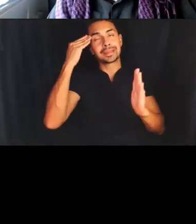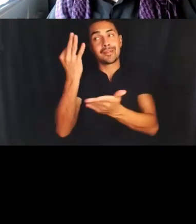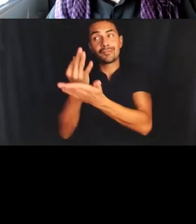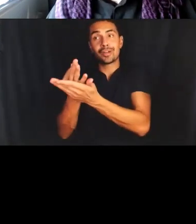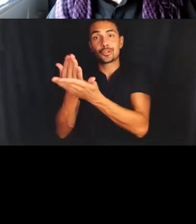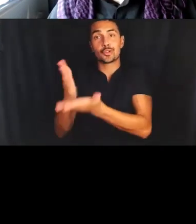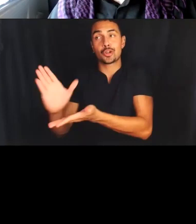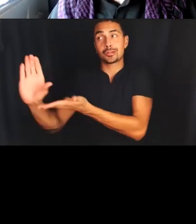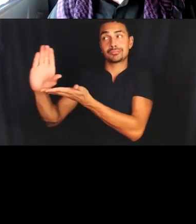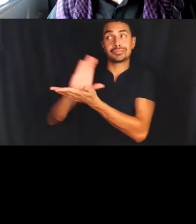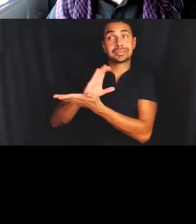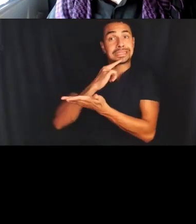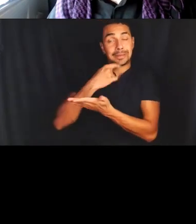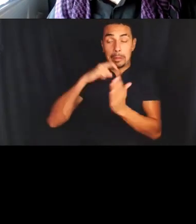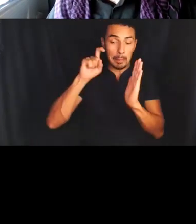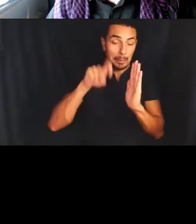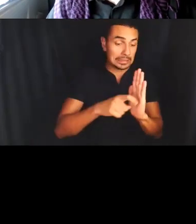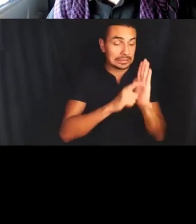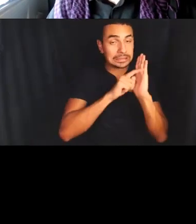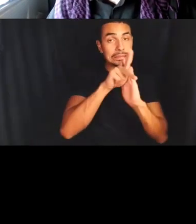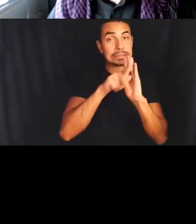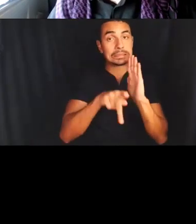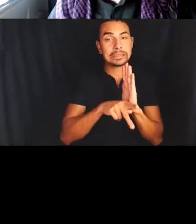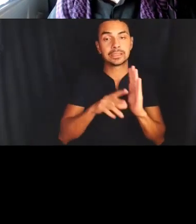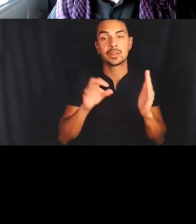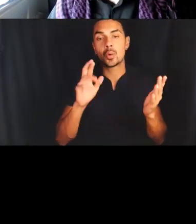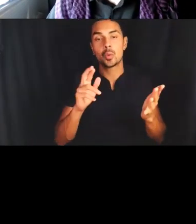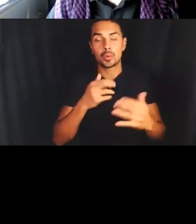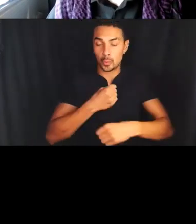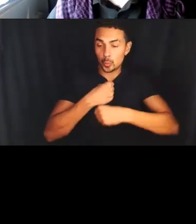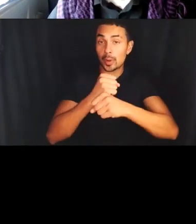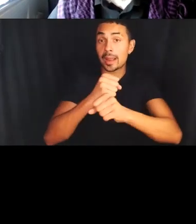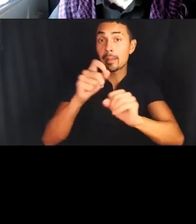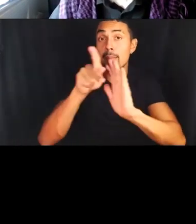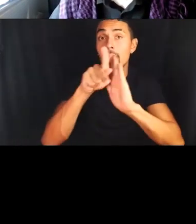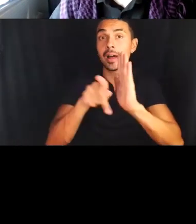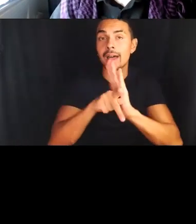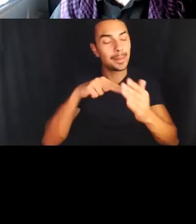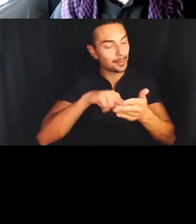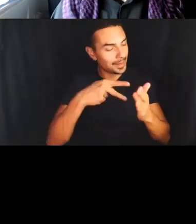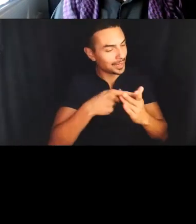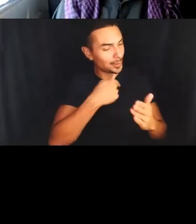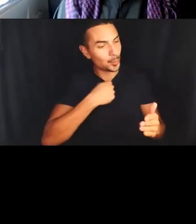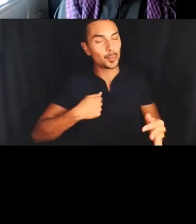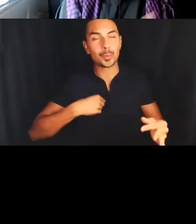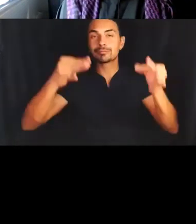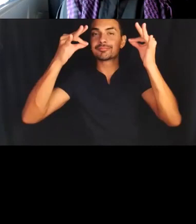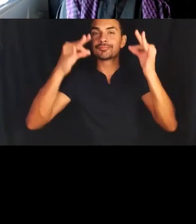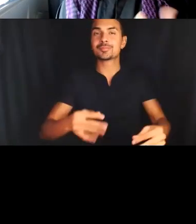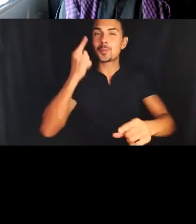we believe that doing, you know, creating policies means that we're doing the right thing. And a lot of us,